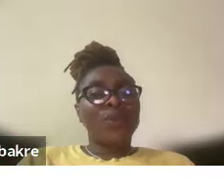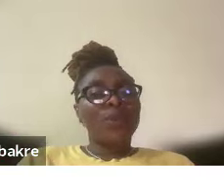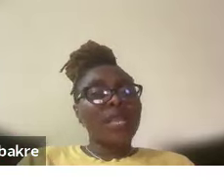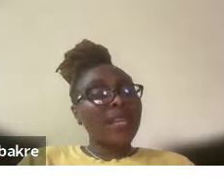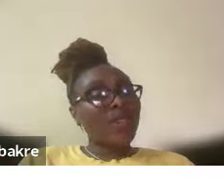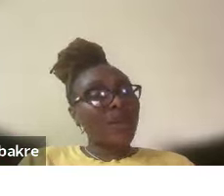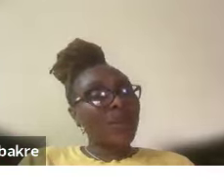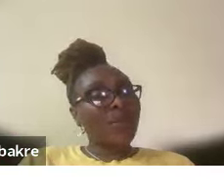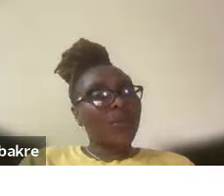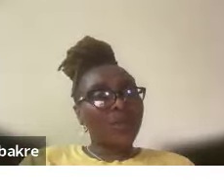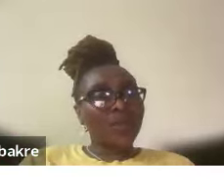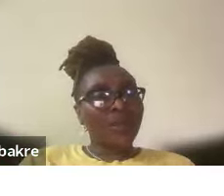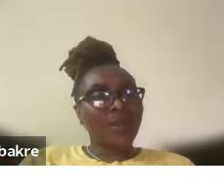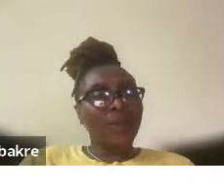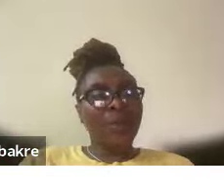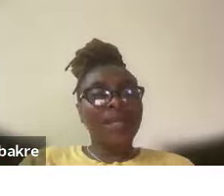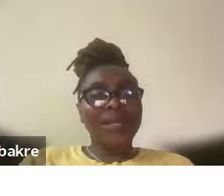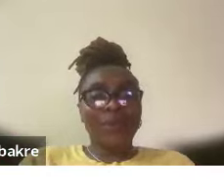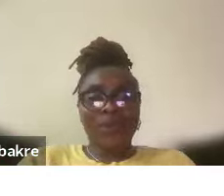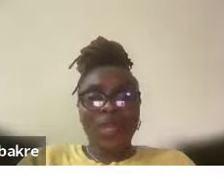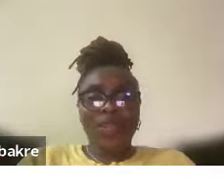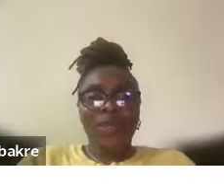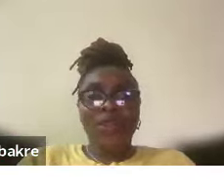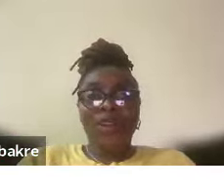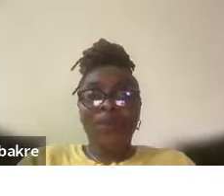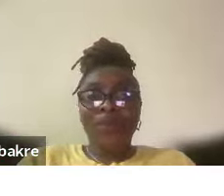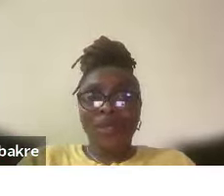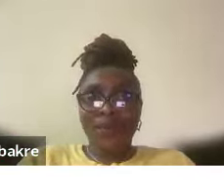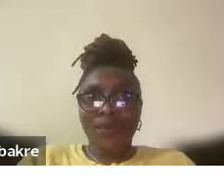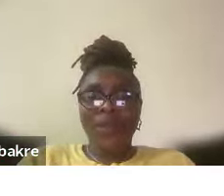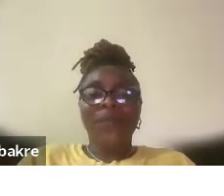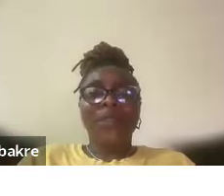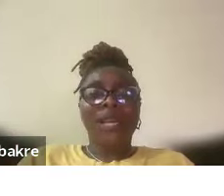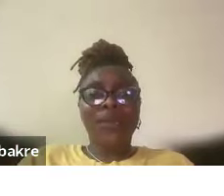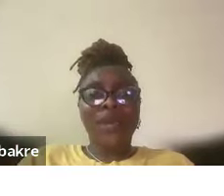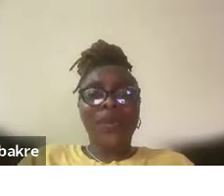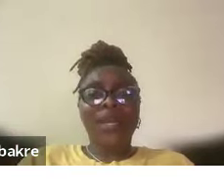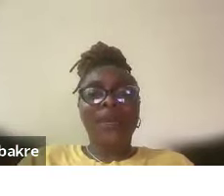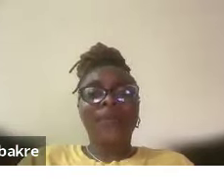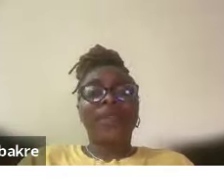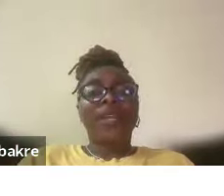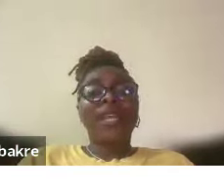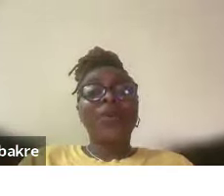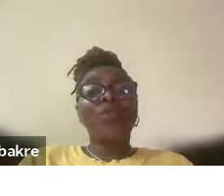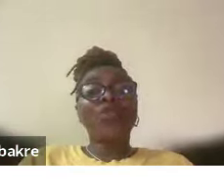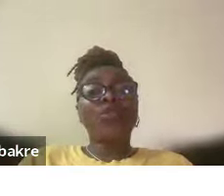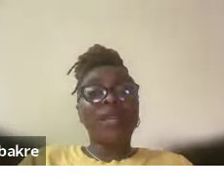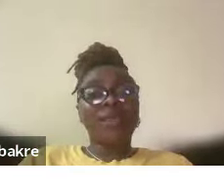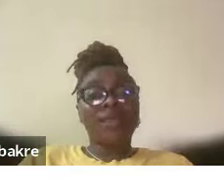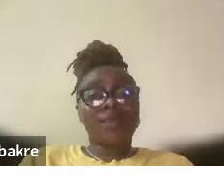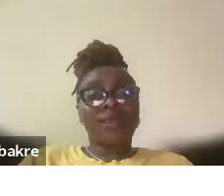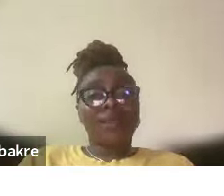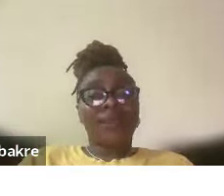sola bakre: we'll do selection, which we've done of the people that will join the training. You have been successful. That's why you are here. Then we'll do trainings.